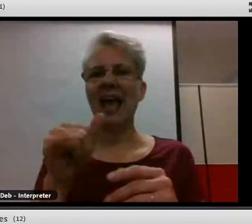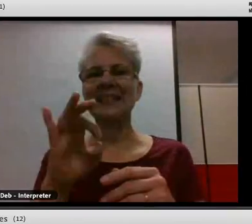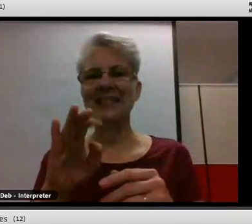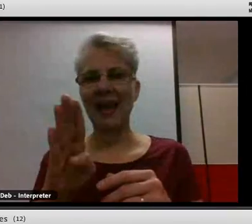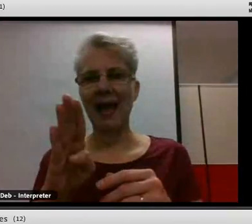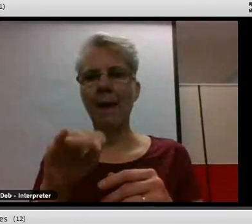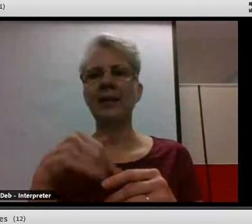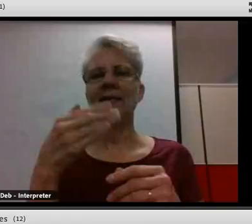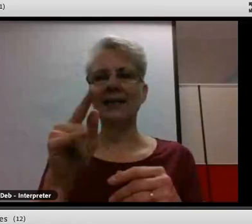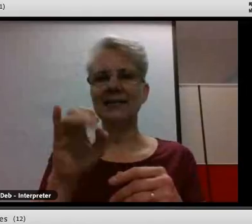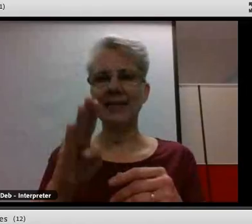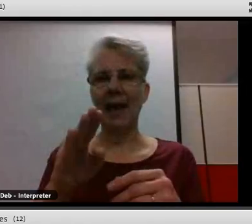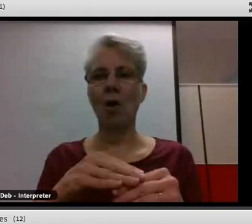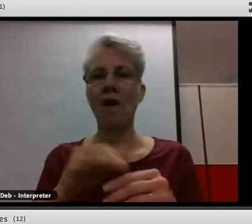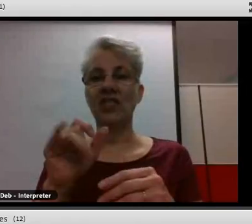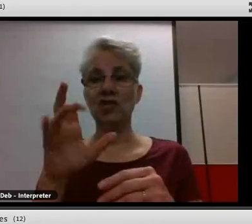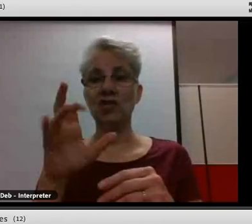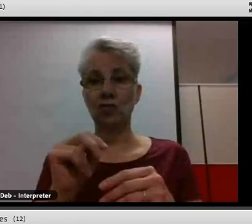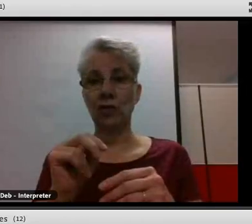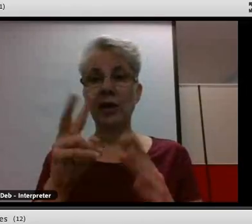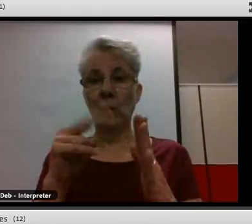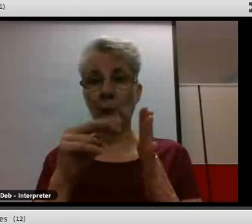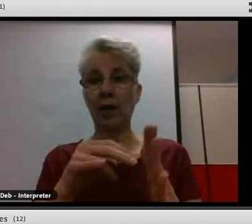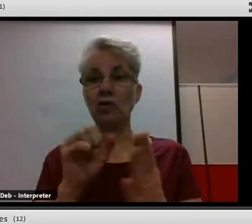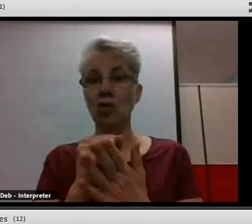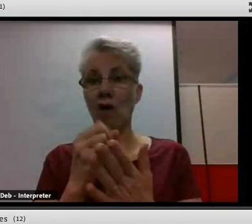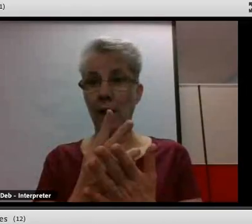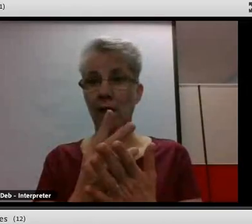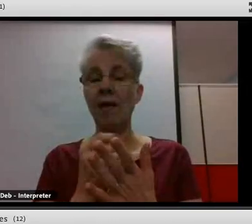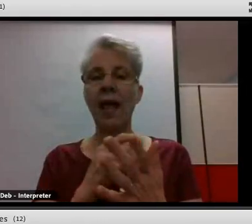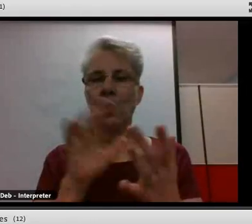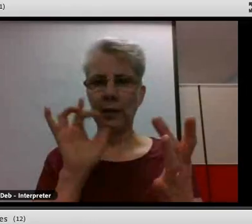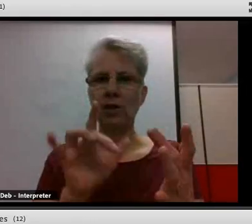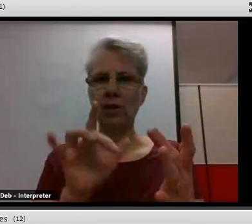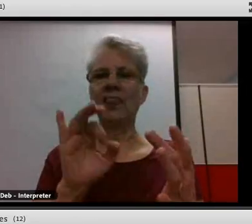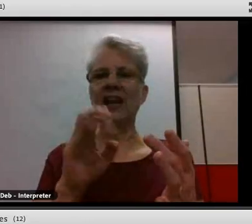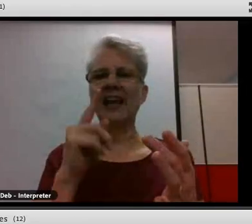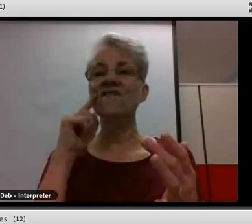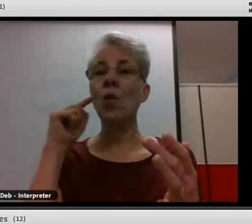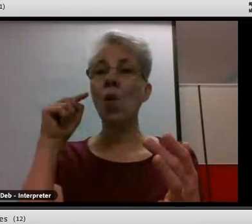They look at reviews of drugs and medical treatments. People who have severe disability,